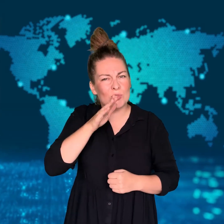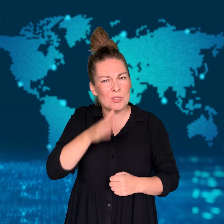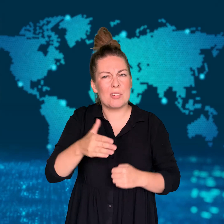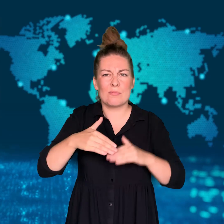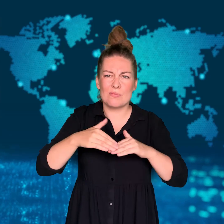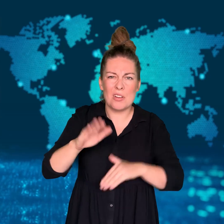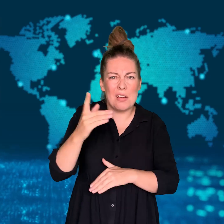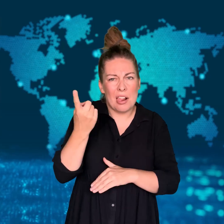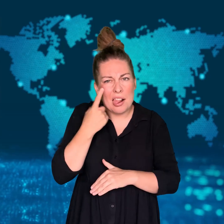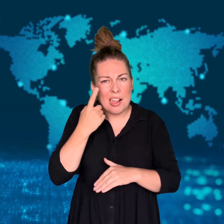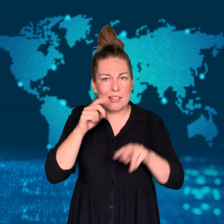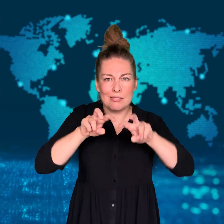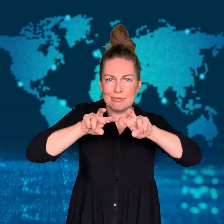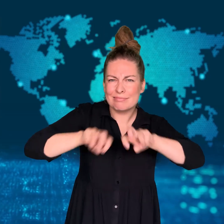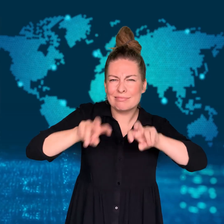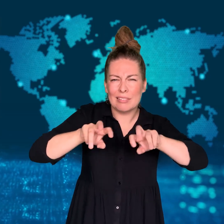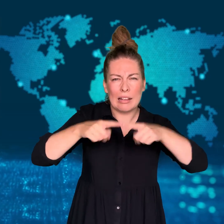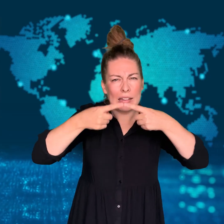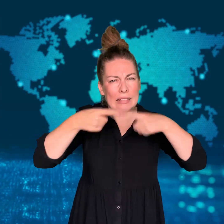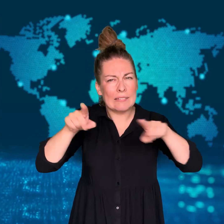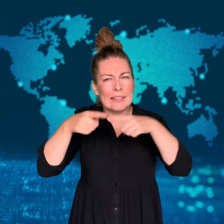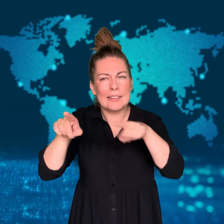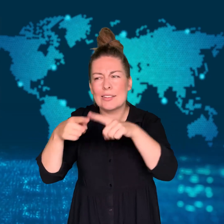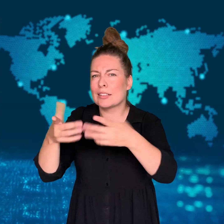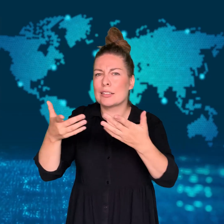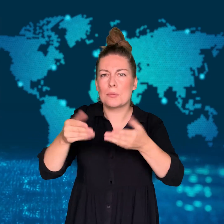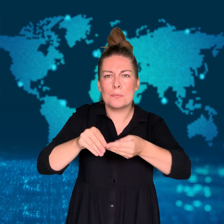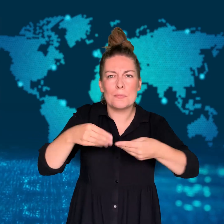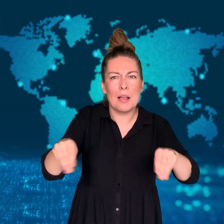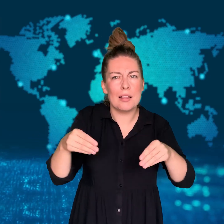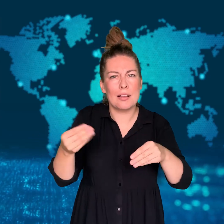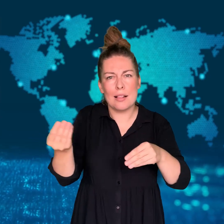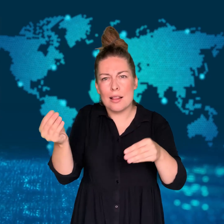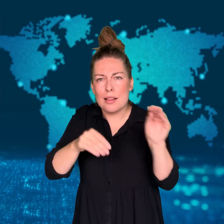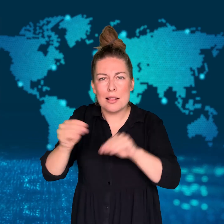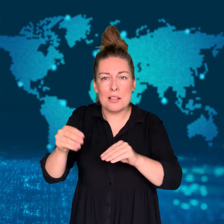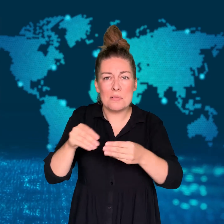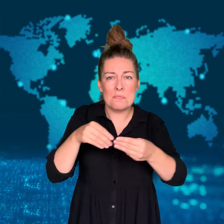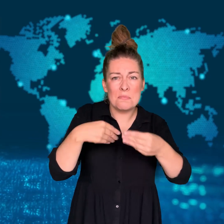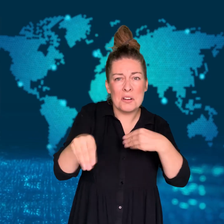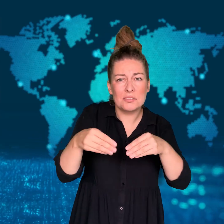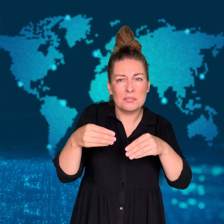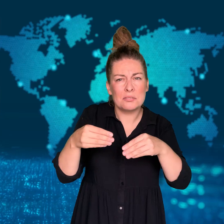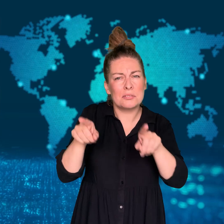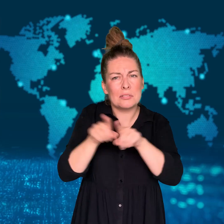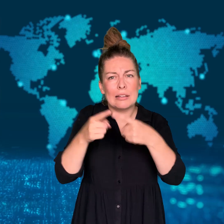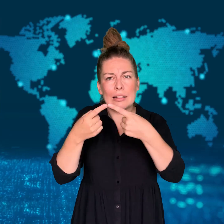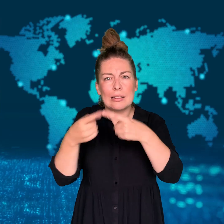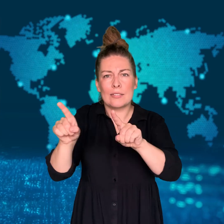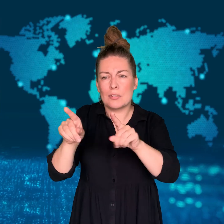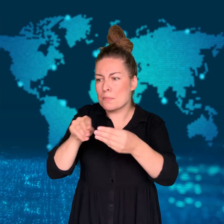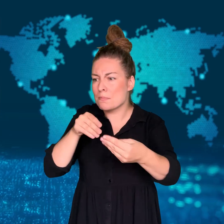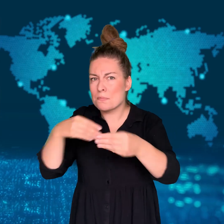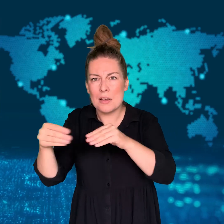using several alternative sustainable materials including